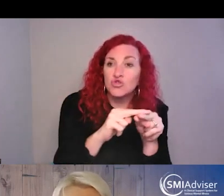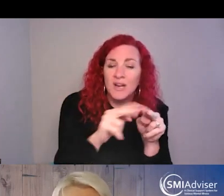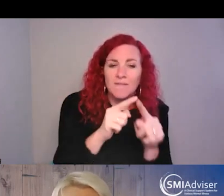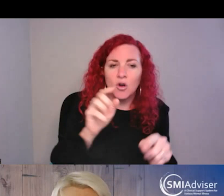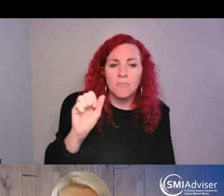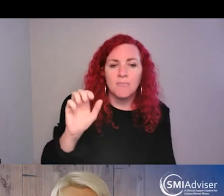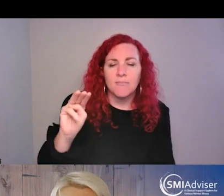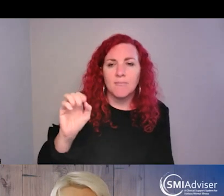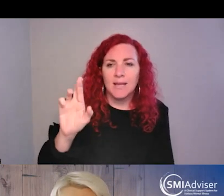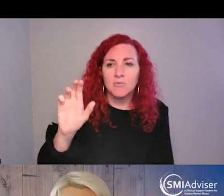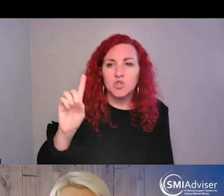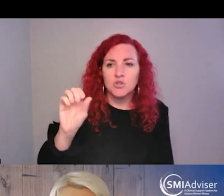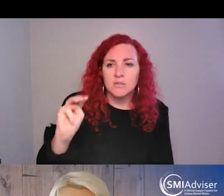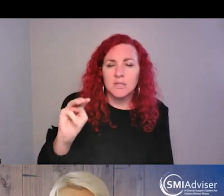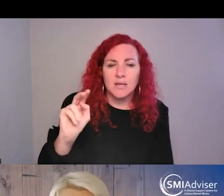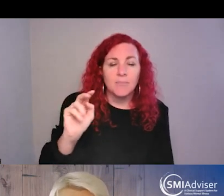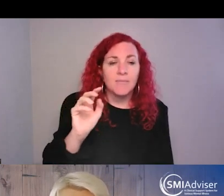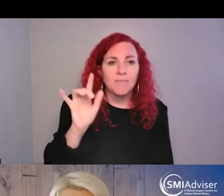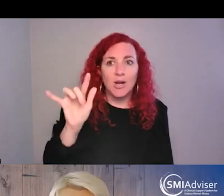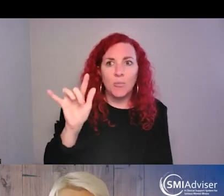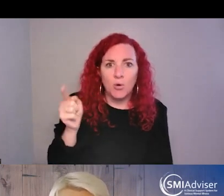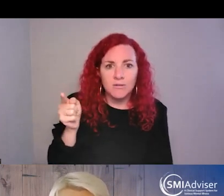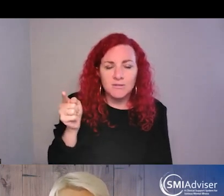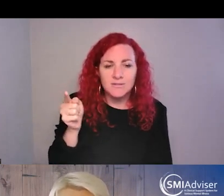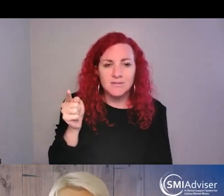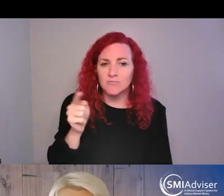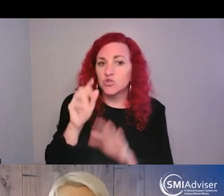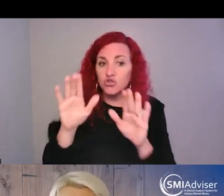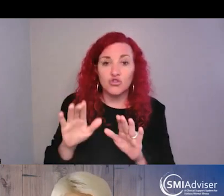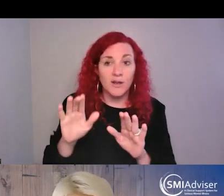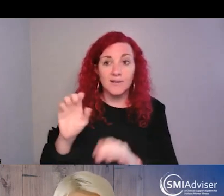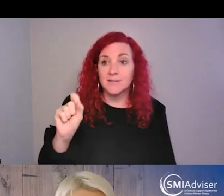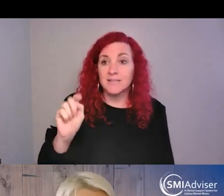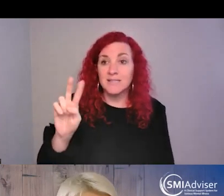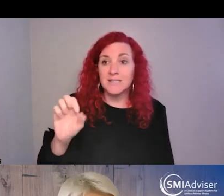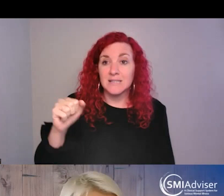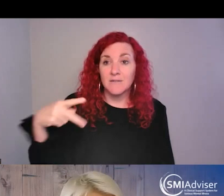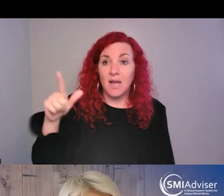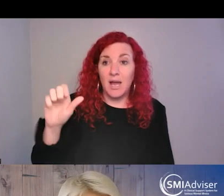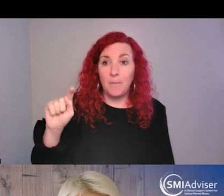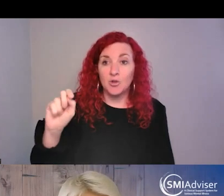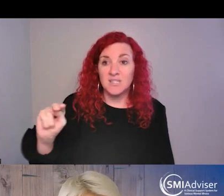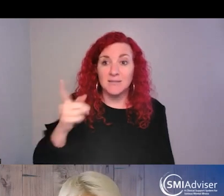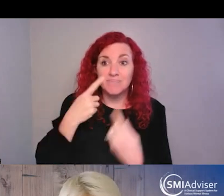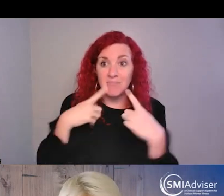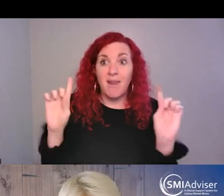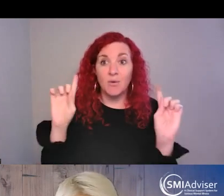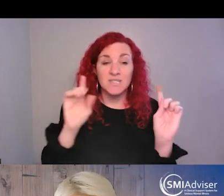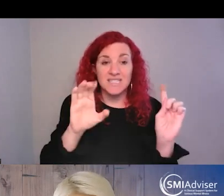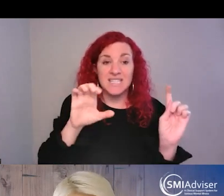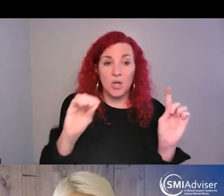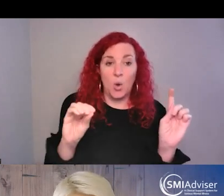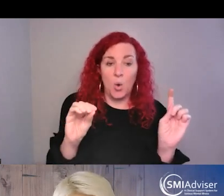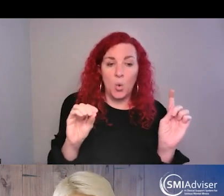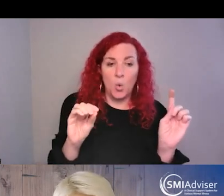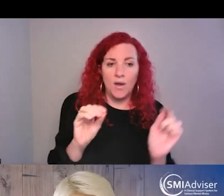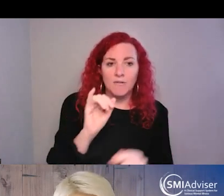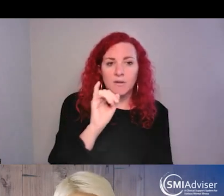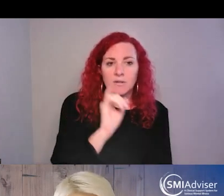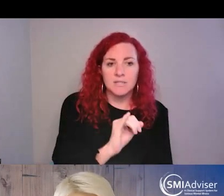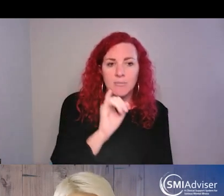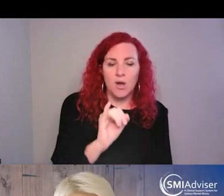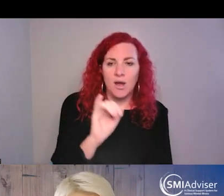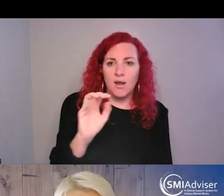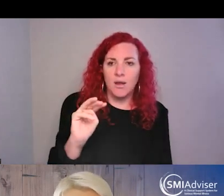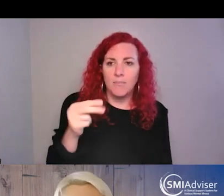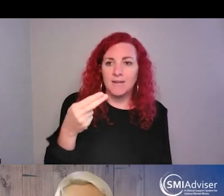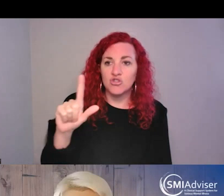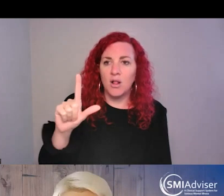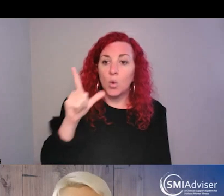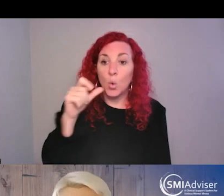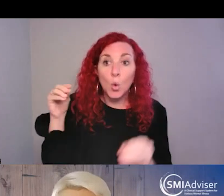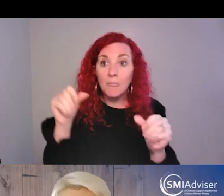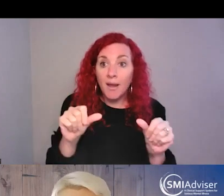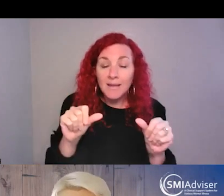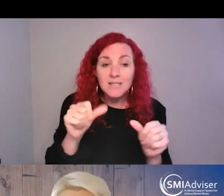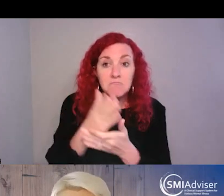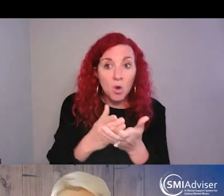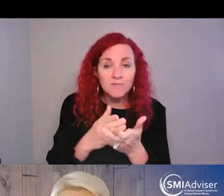SO THE CEO ANNOUNCED THIS AT THE NASMHPD MEETING